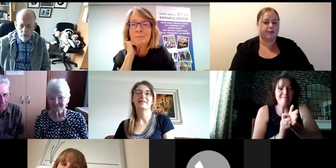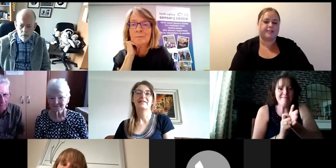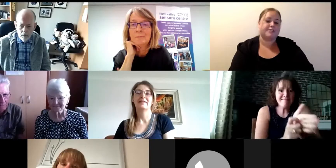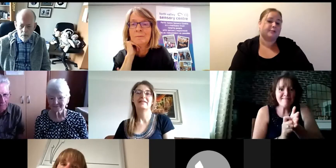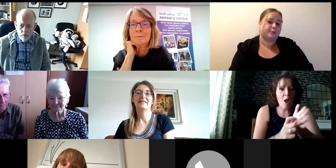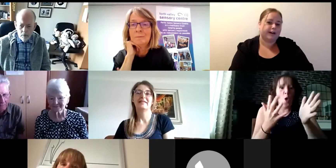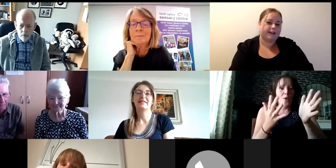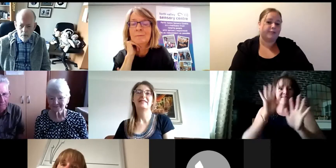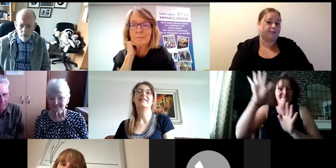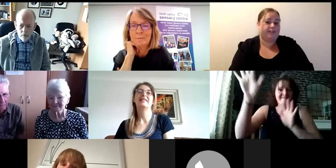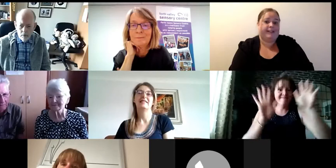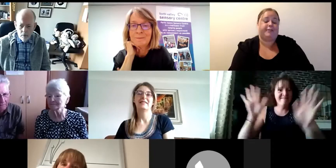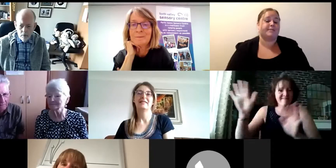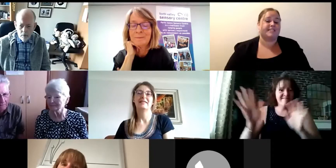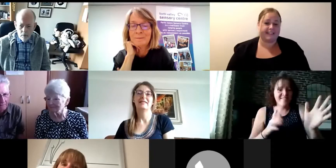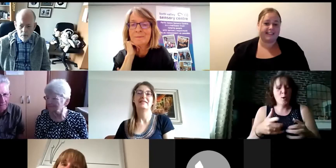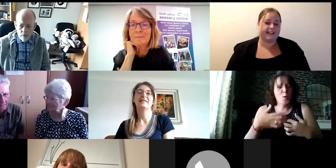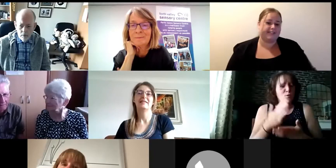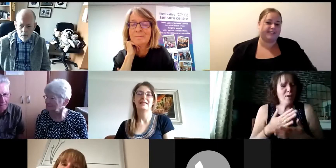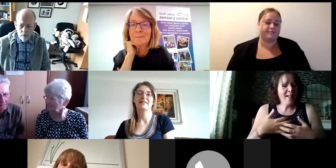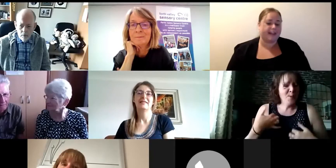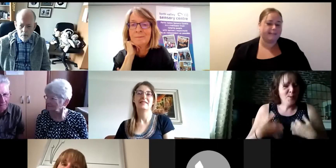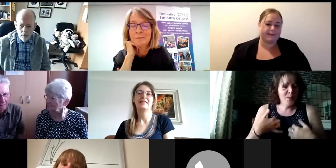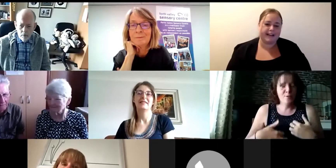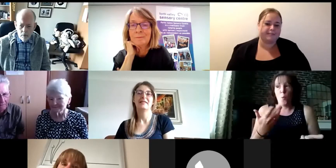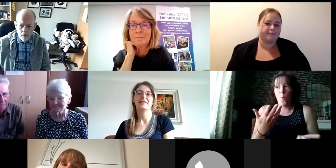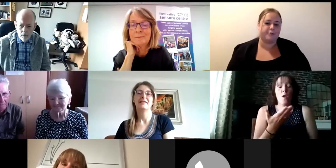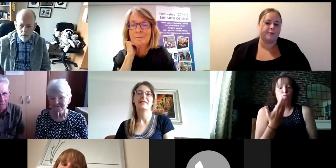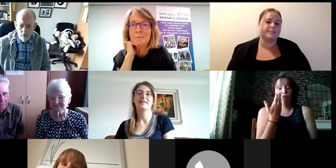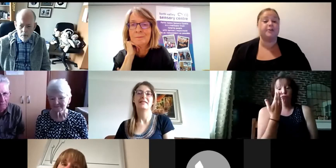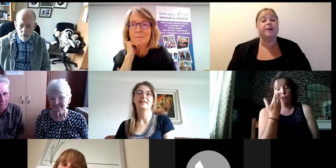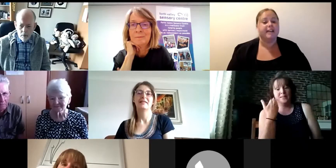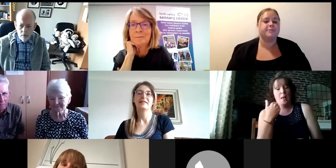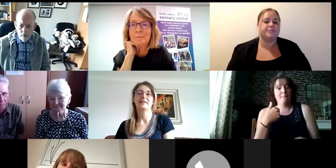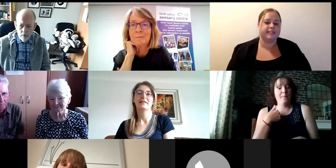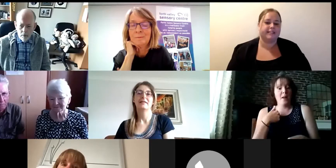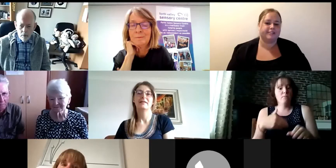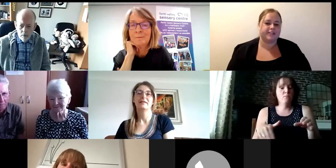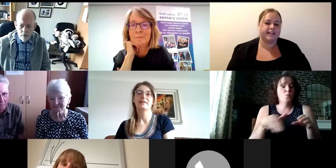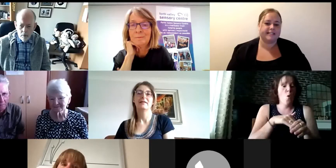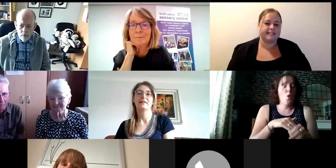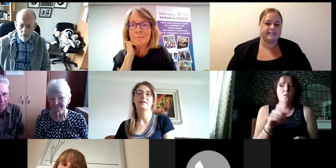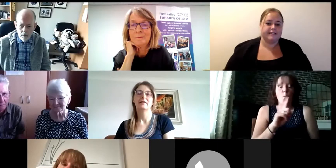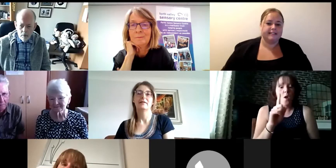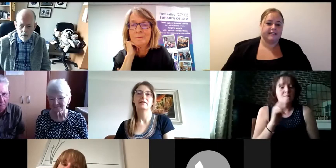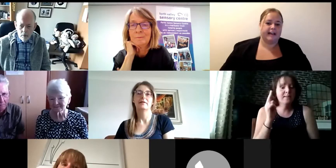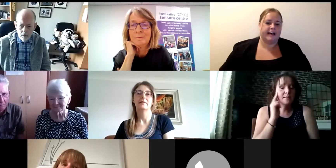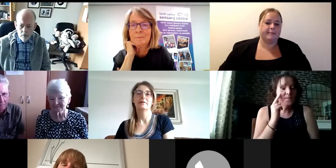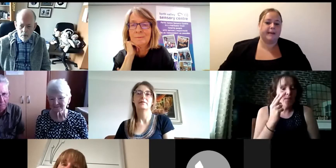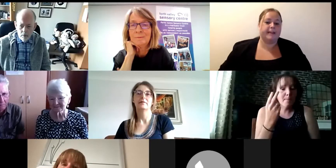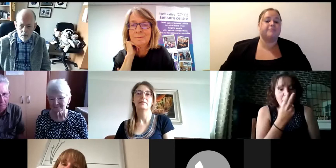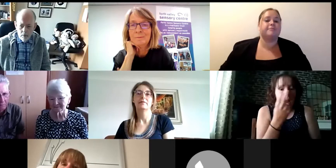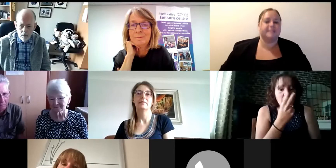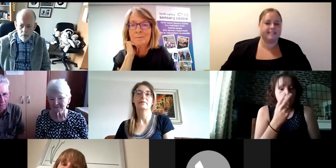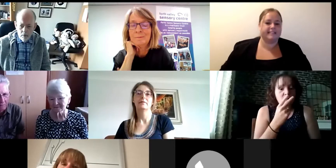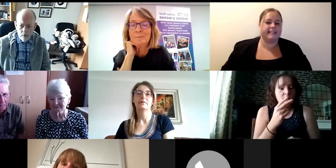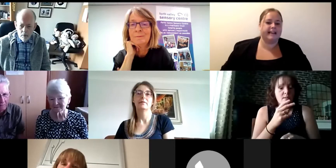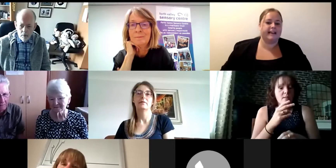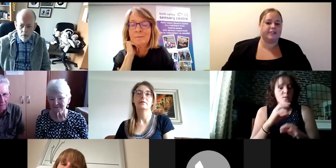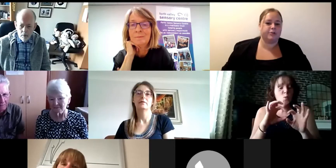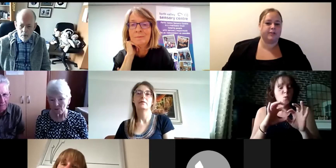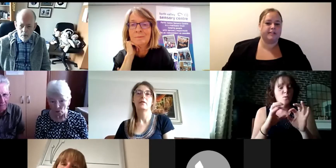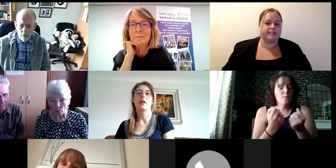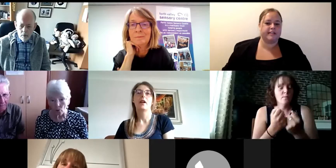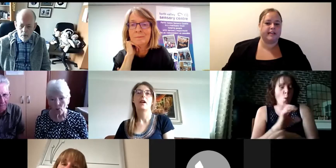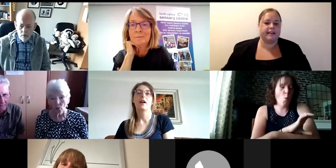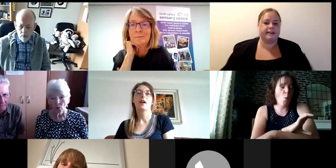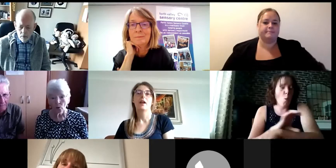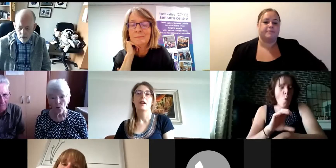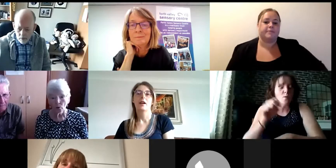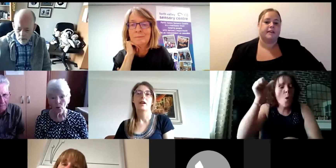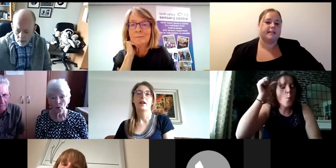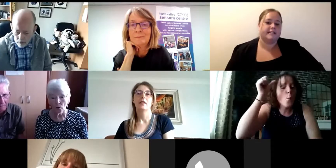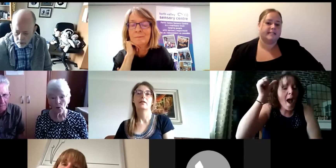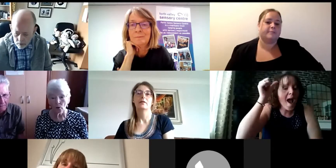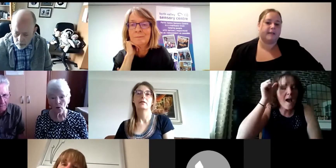slower or if nothing having to write backwards and forwards. Recently I joined a deafblind